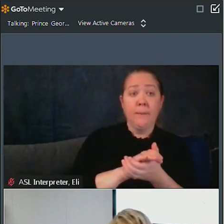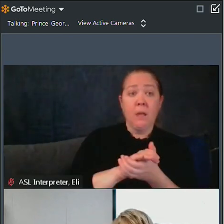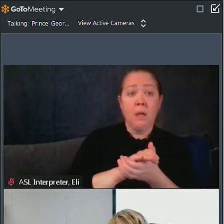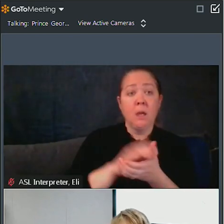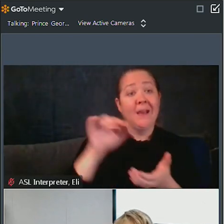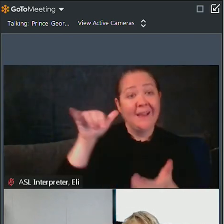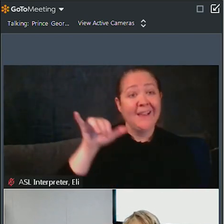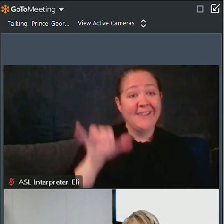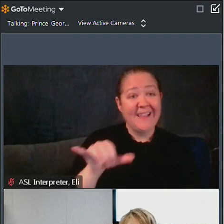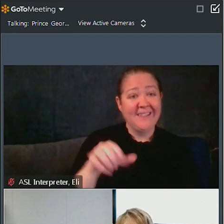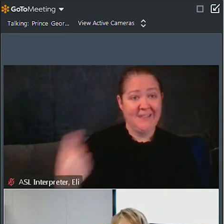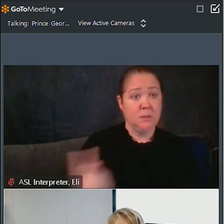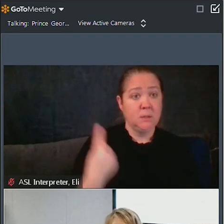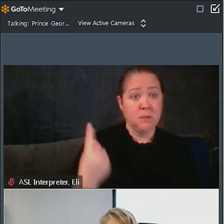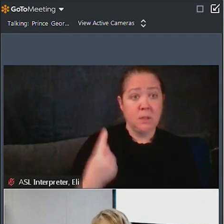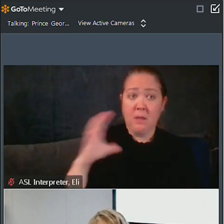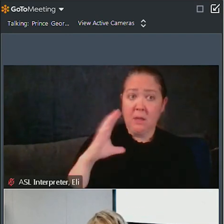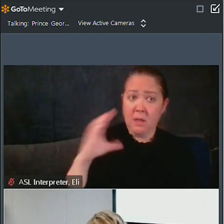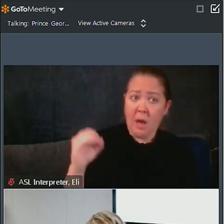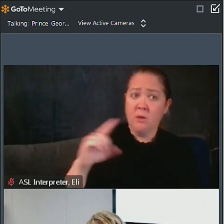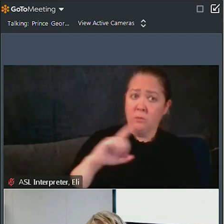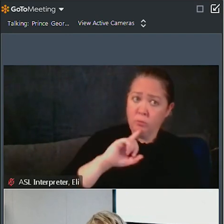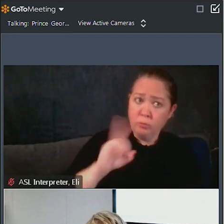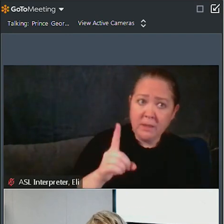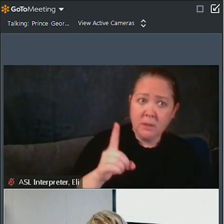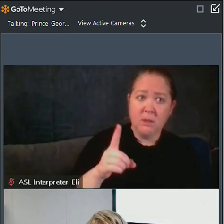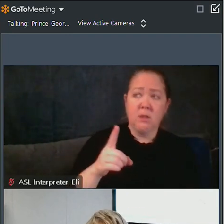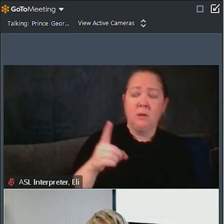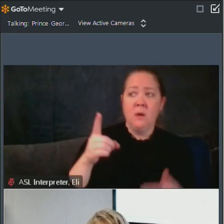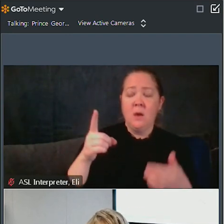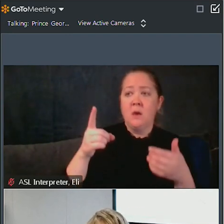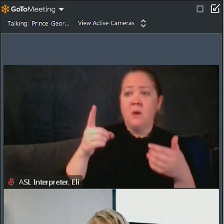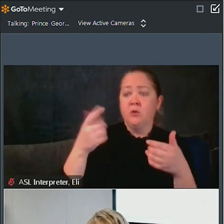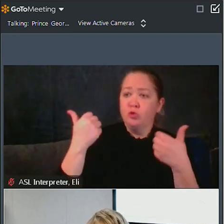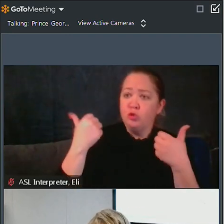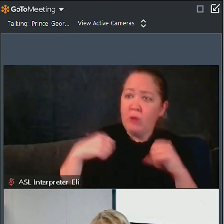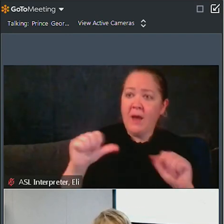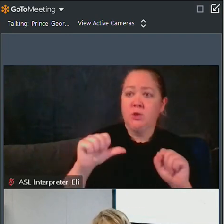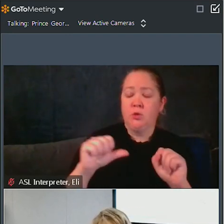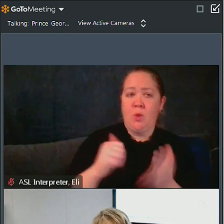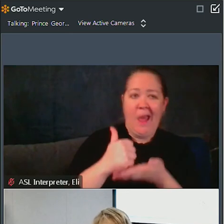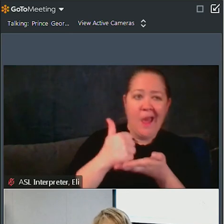embarked on to try to eradicate these food deserts and improve the situation throughout Prince George's County,